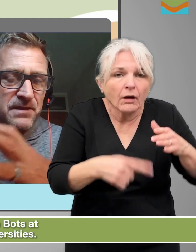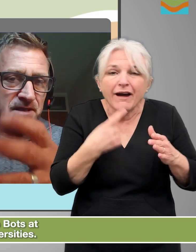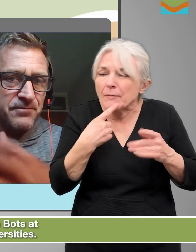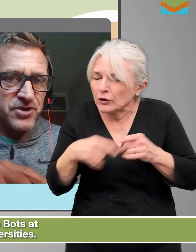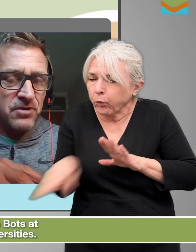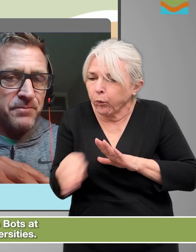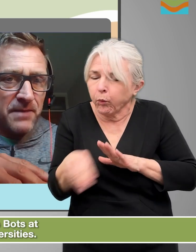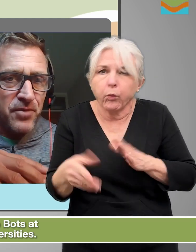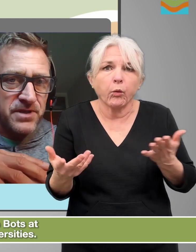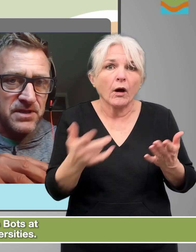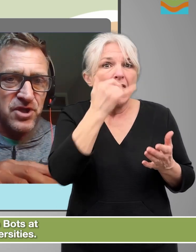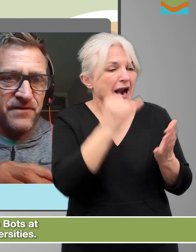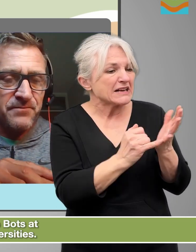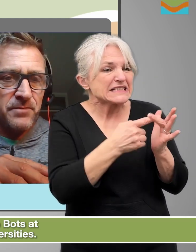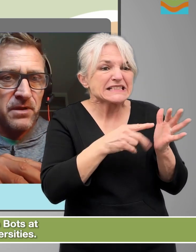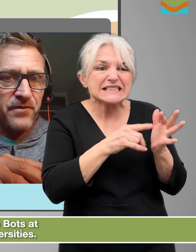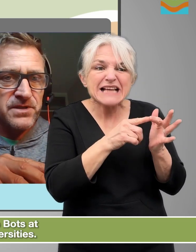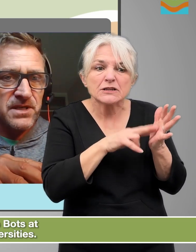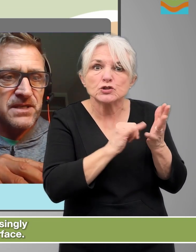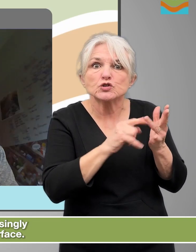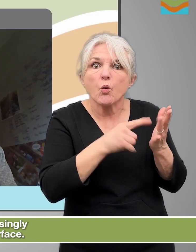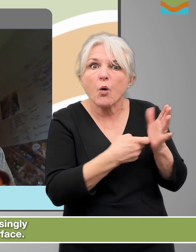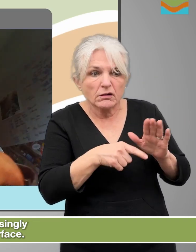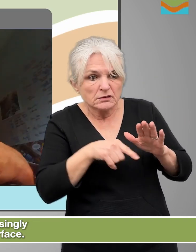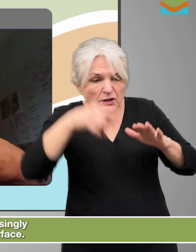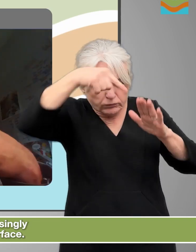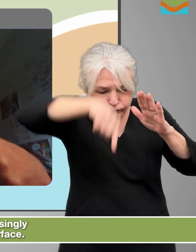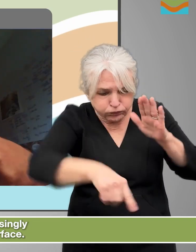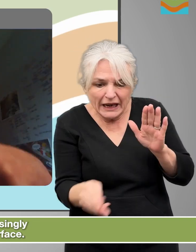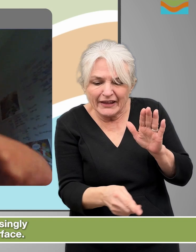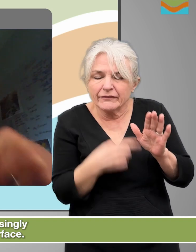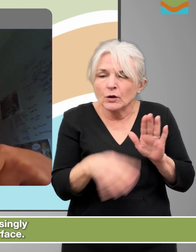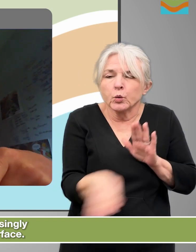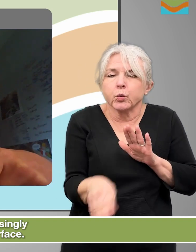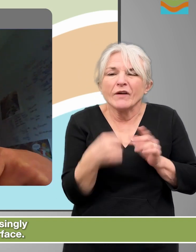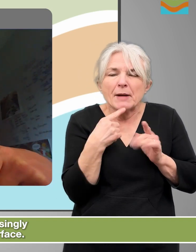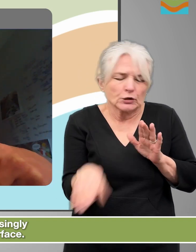So there's a project called Pipe Bots at Sheffield and Birmingham universities. And I think we will get increasingly better data about the subsurface.